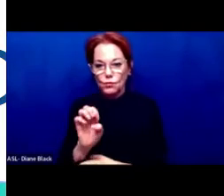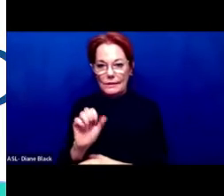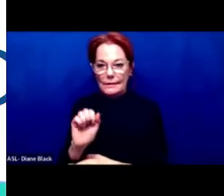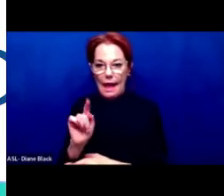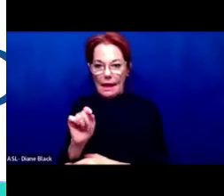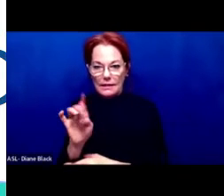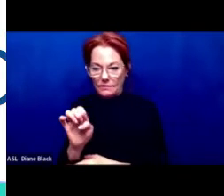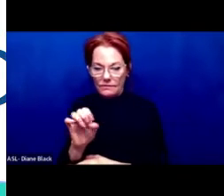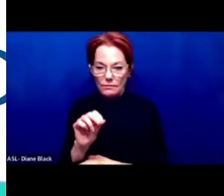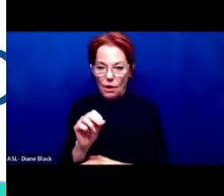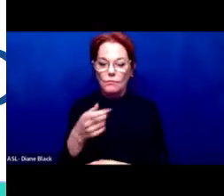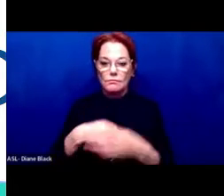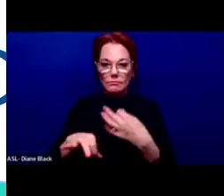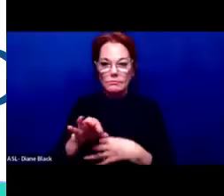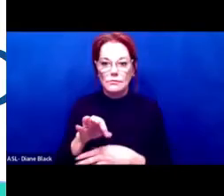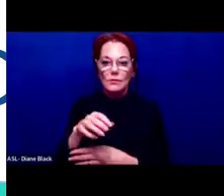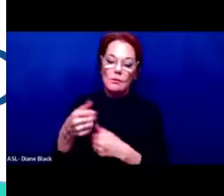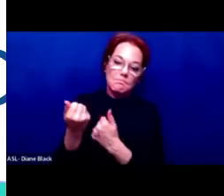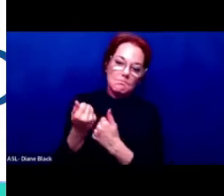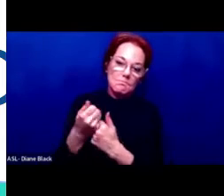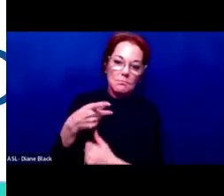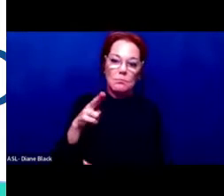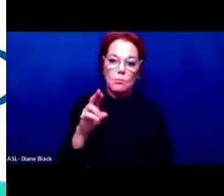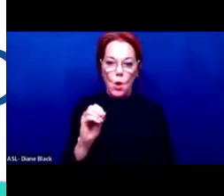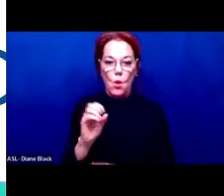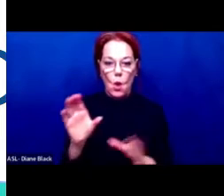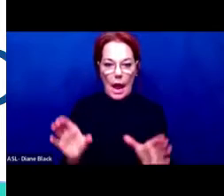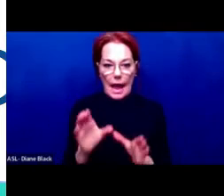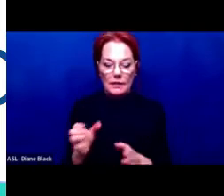interaction to help overall improve health health outcomes.